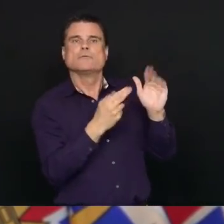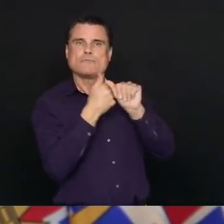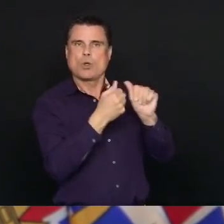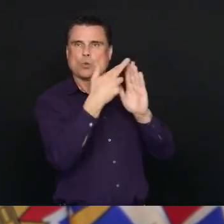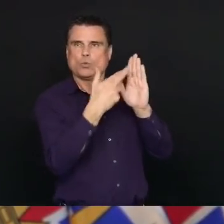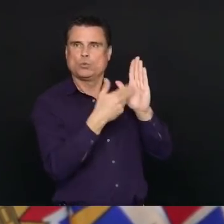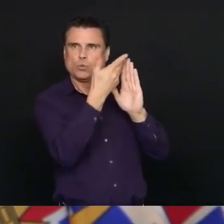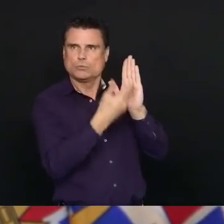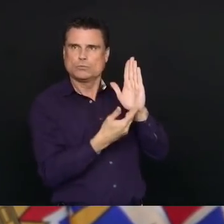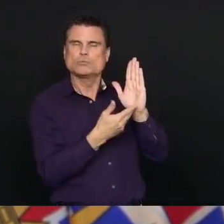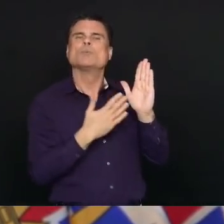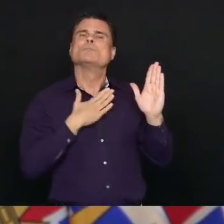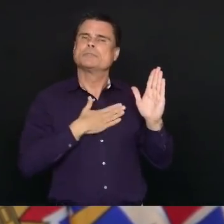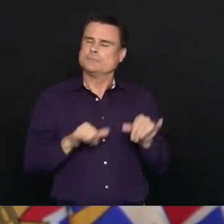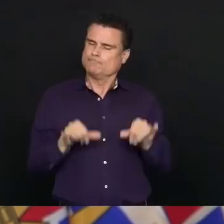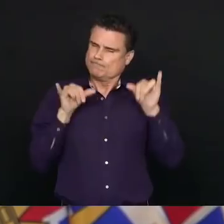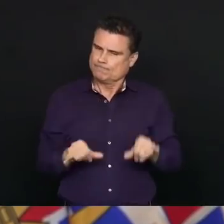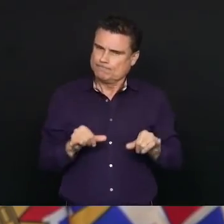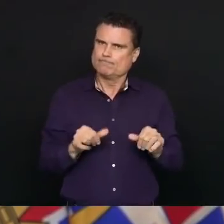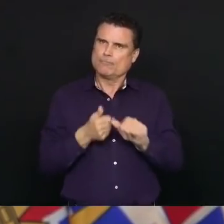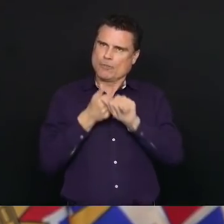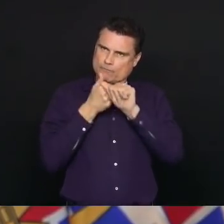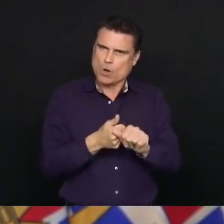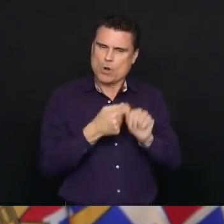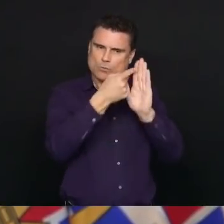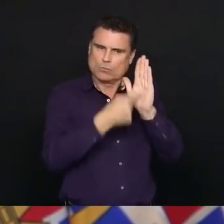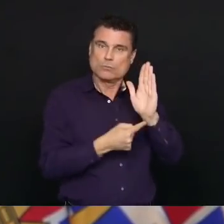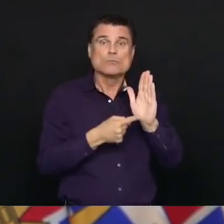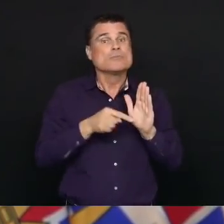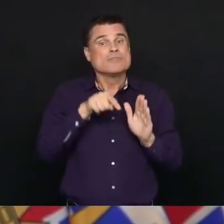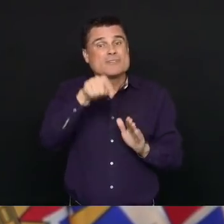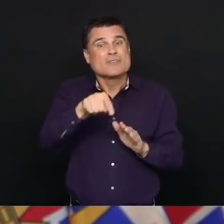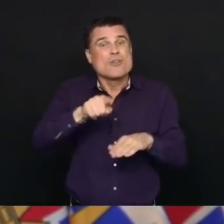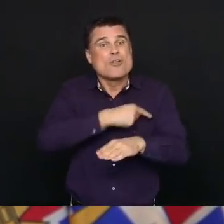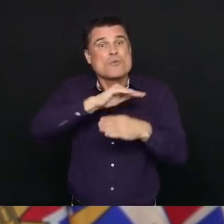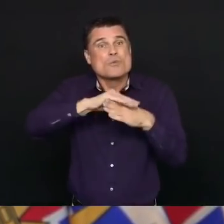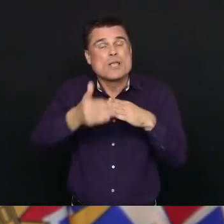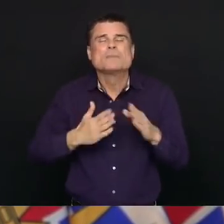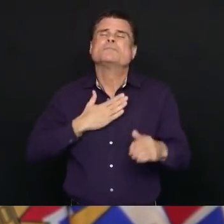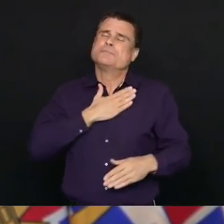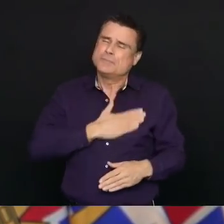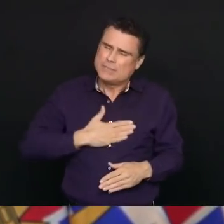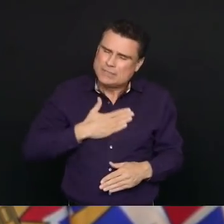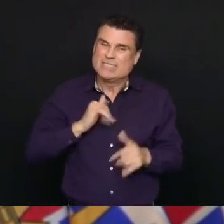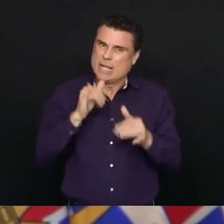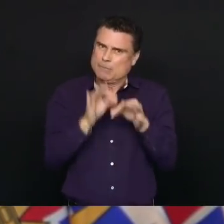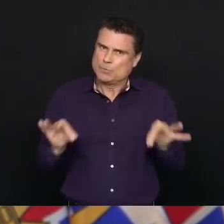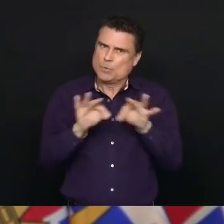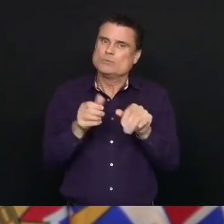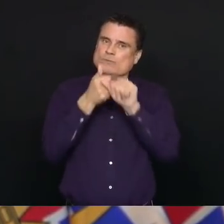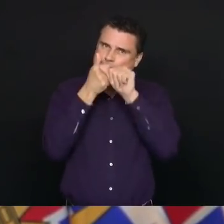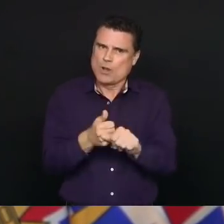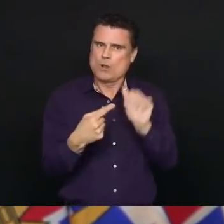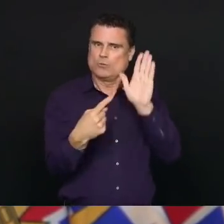than this weekend. We can watch what is happening around us and I think that that is a really important thing.